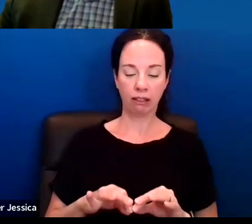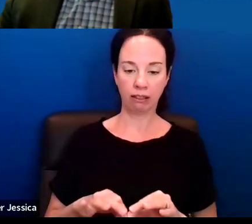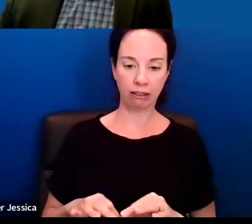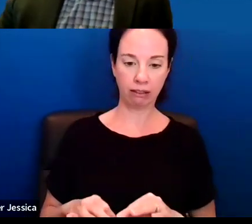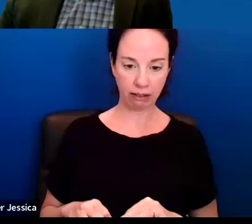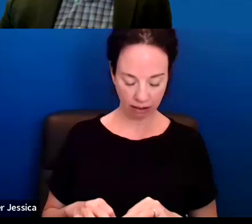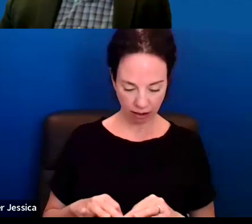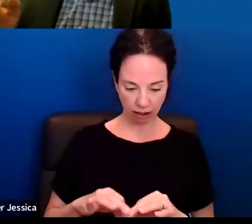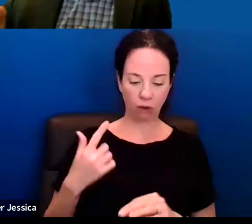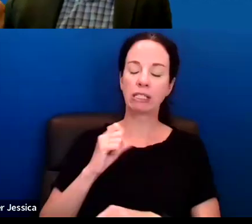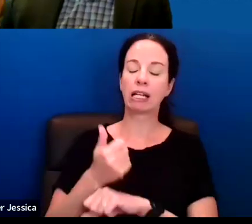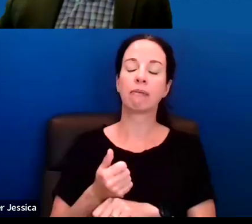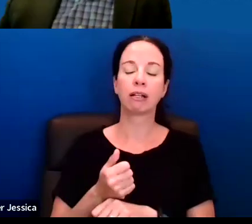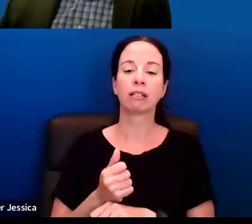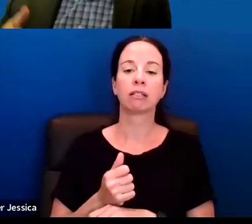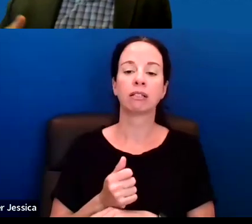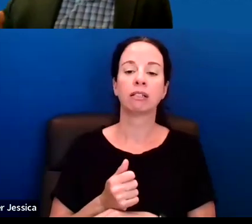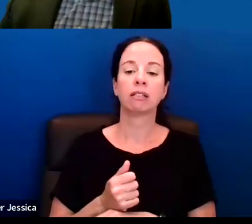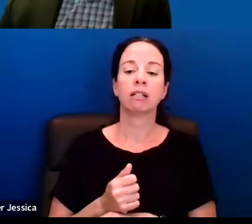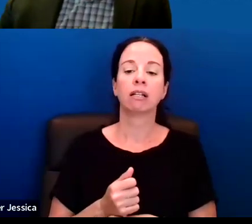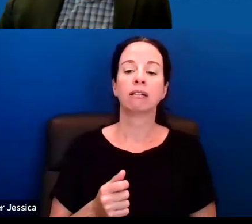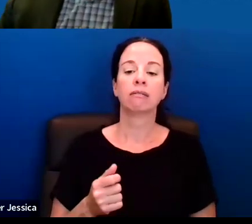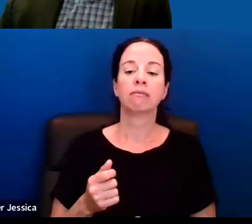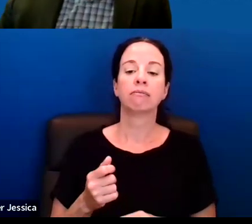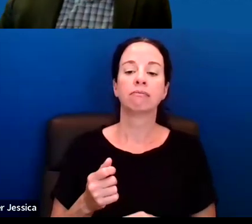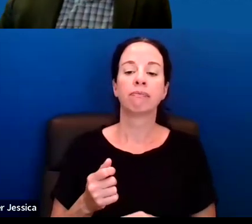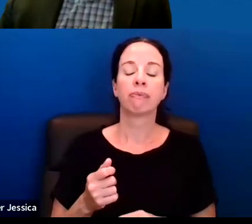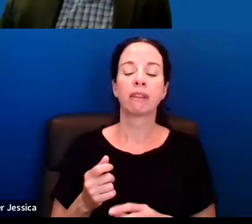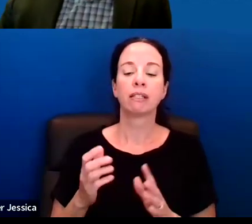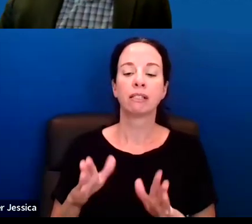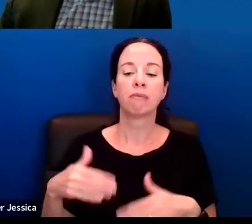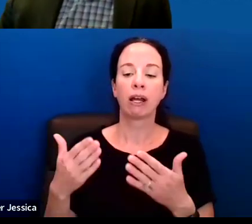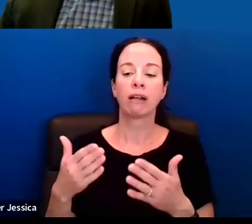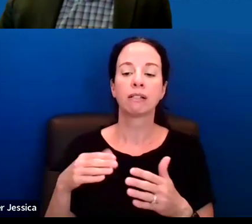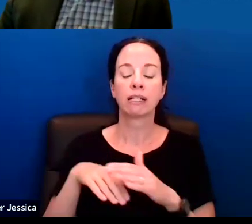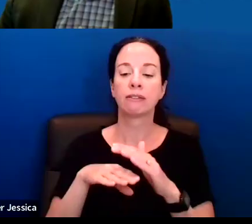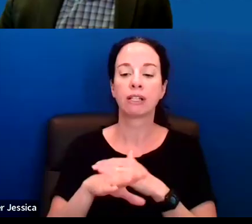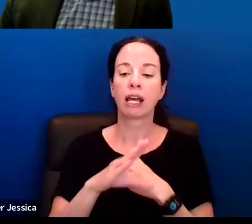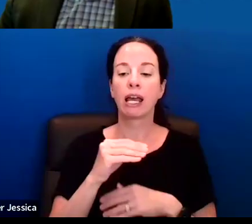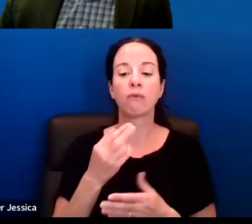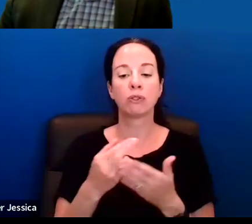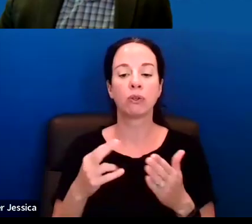to provide access to free online educational and workforce development resources. Want to